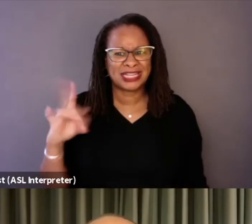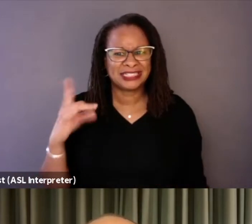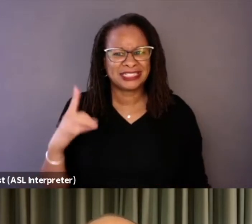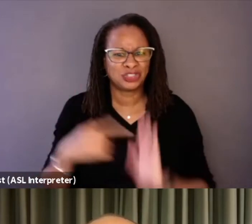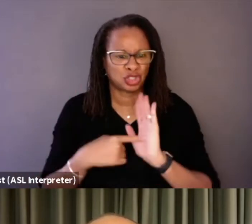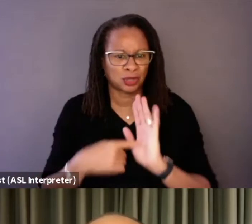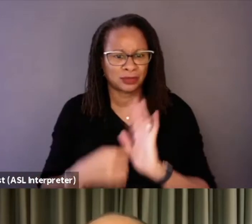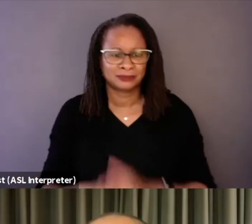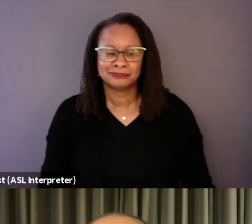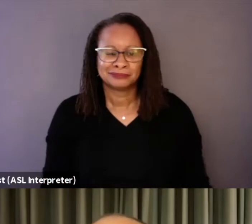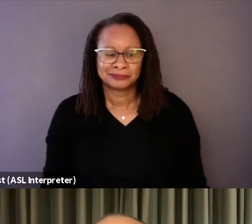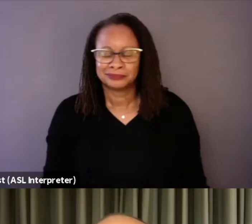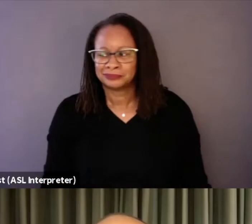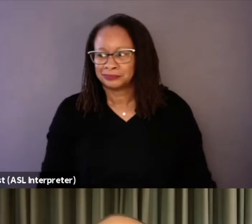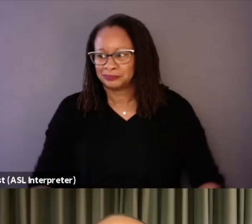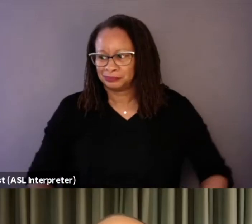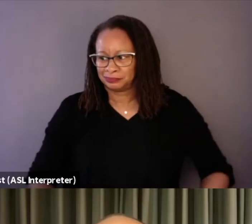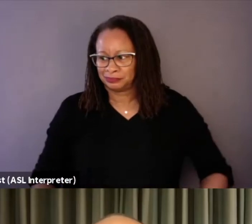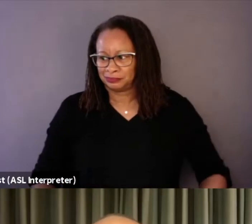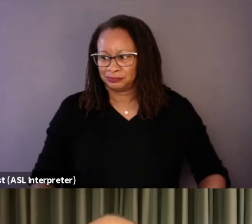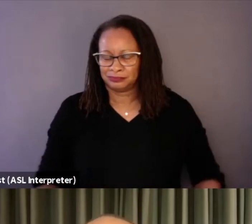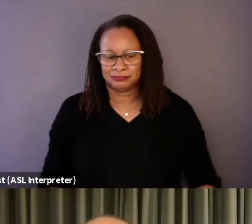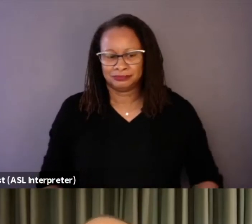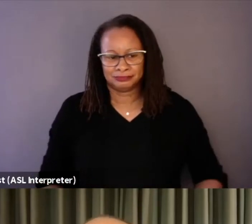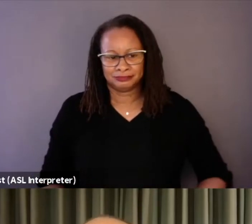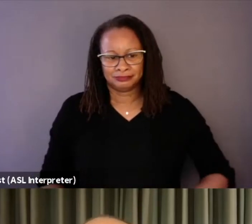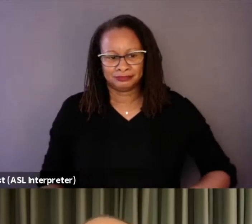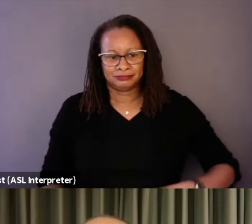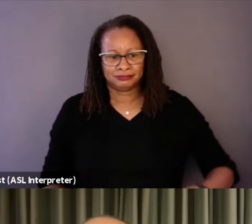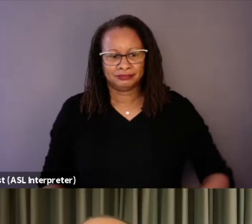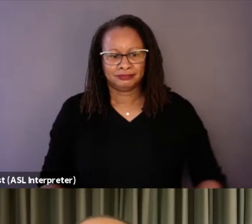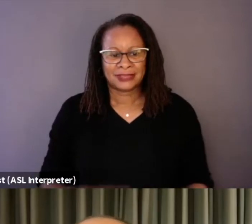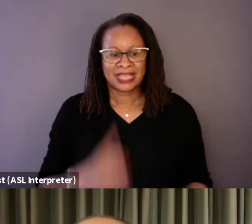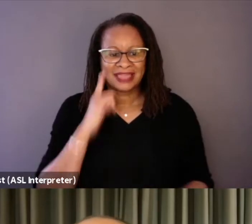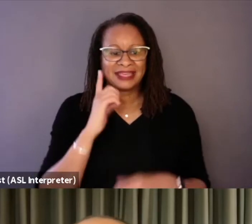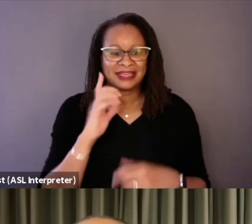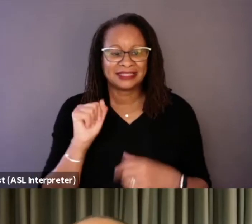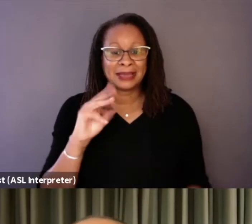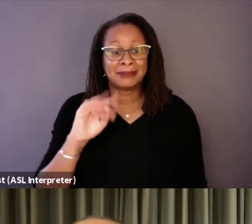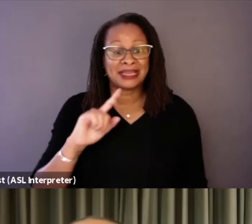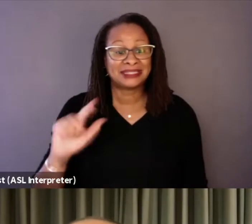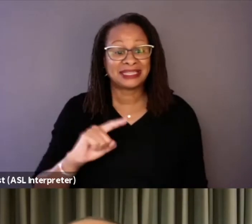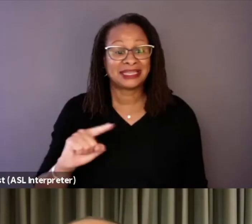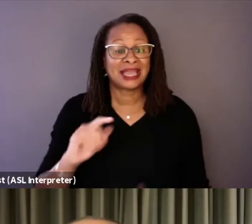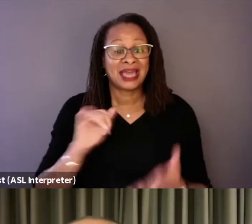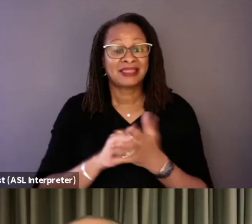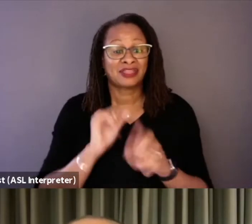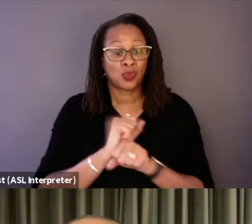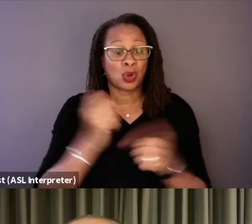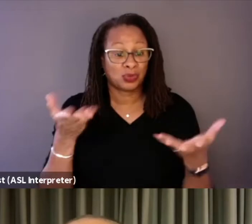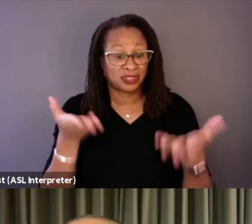Based on its merits, I would not say. I think it's amazing that the work was there. I know a lot of people, again,